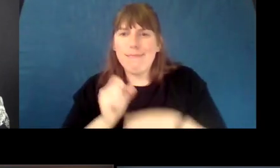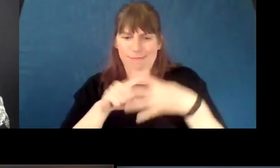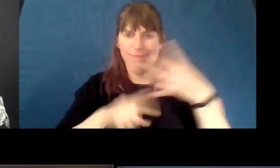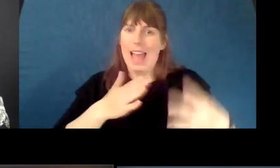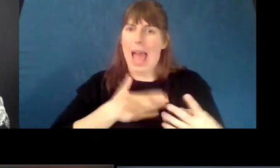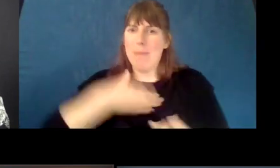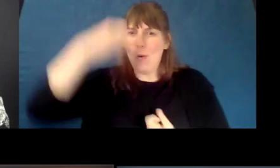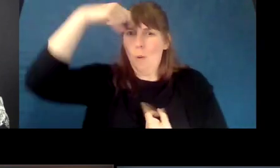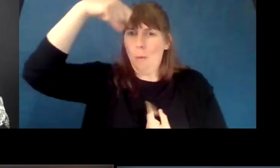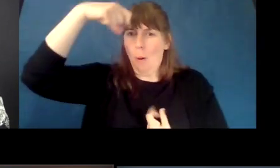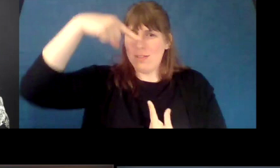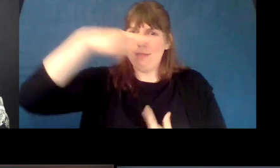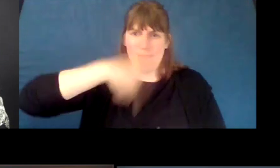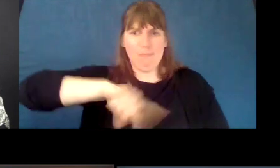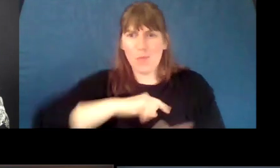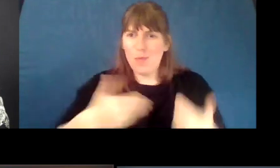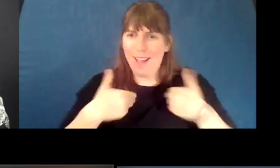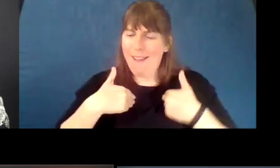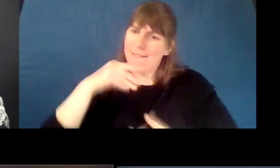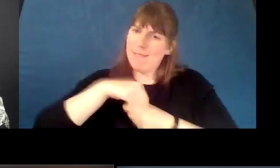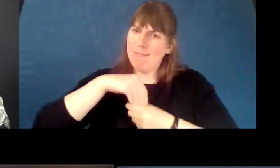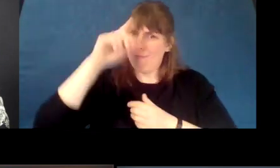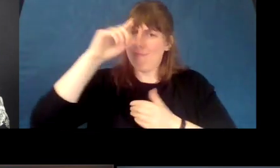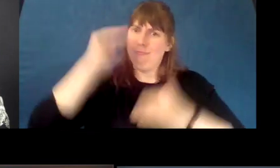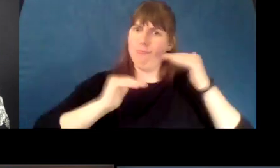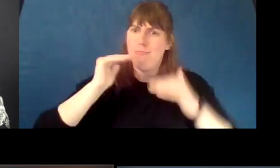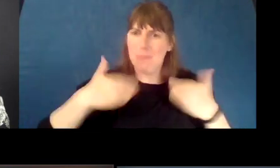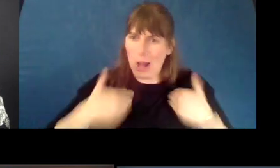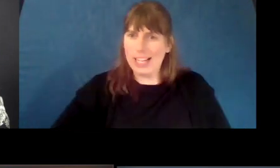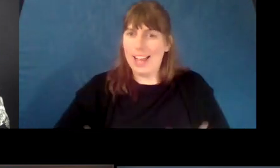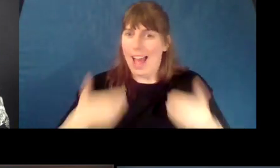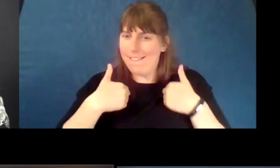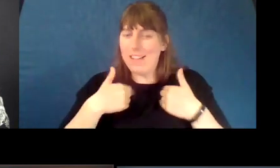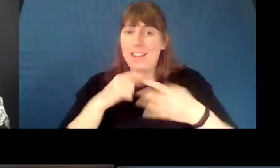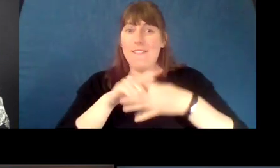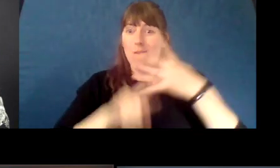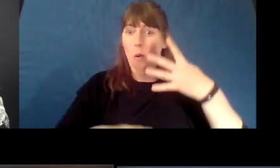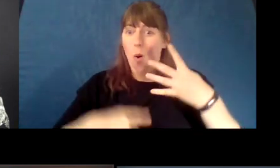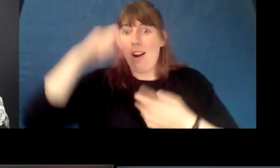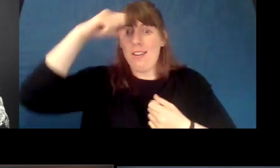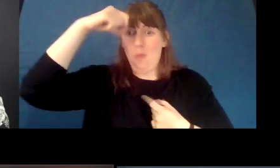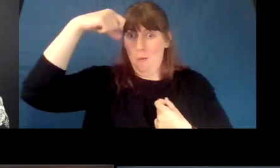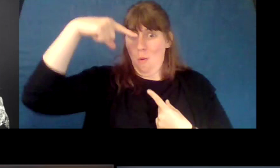that we experience as humans. And these are the four hormones that essentially,